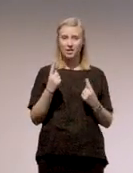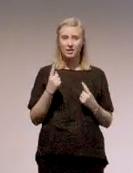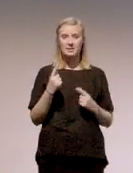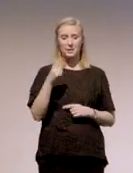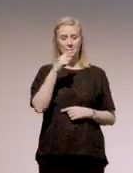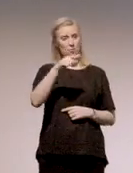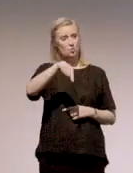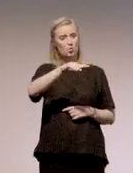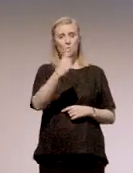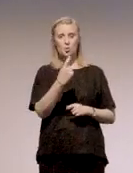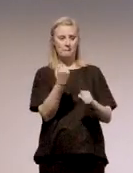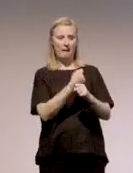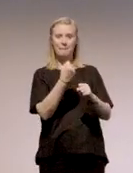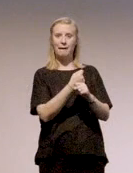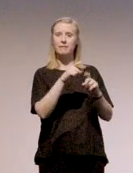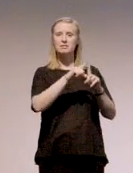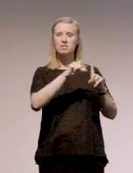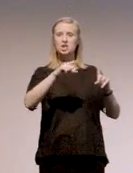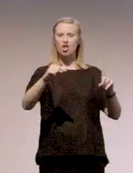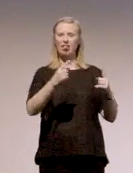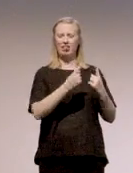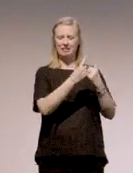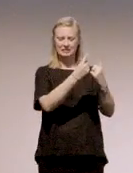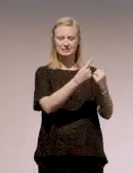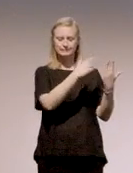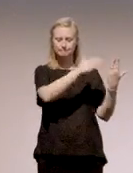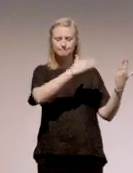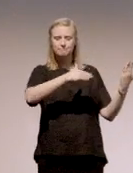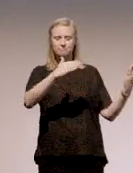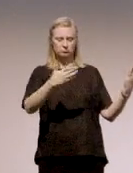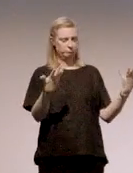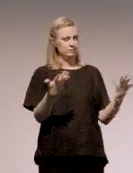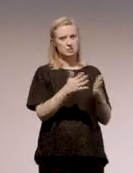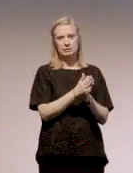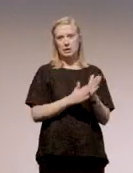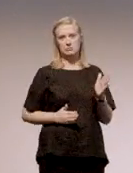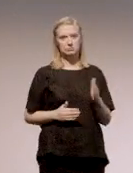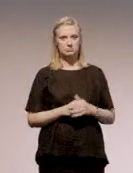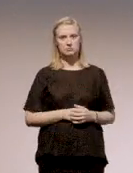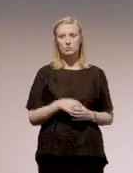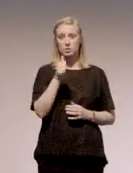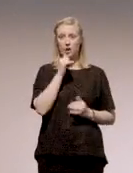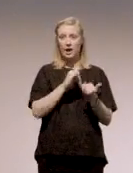digital things there's a real gap. We know that from a South Australian government perspective, our existing policy...